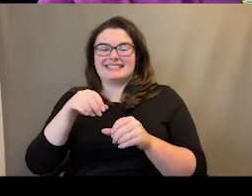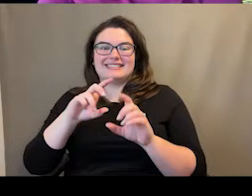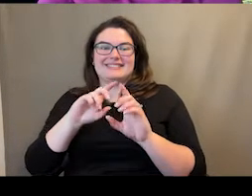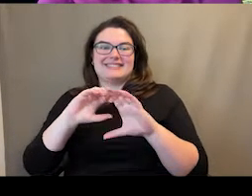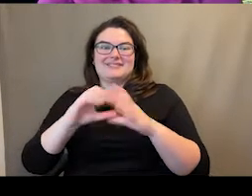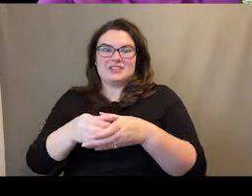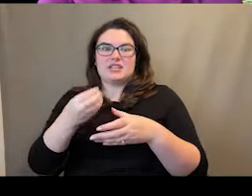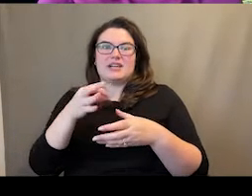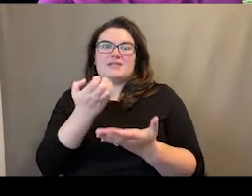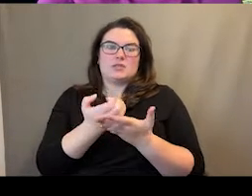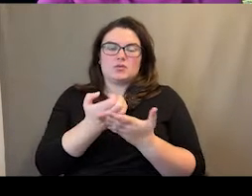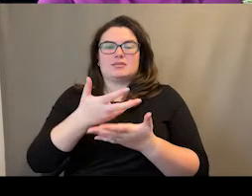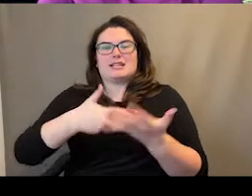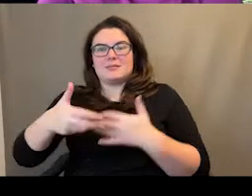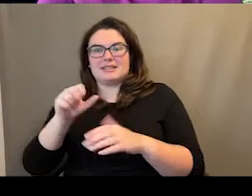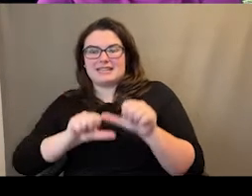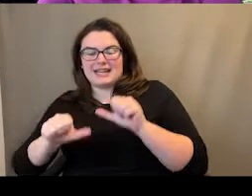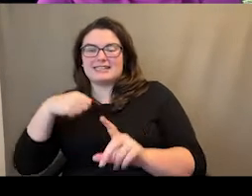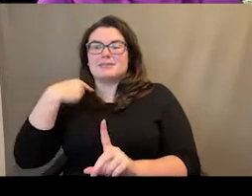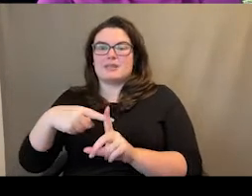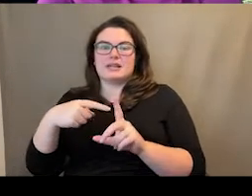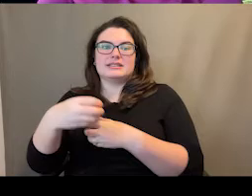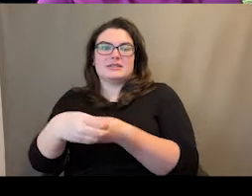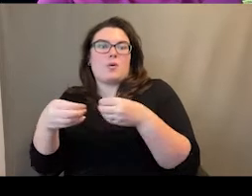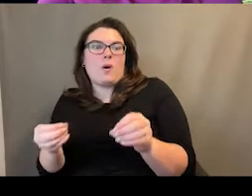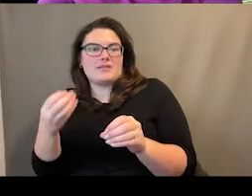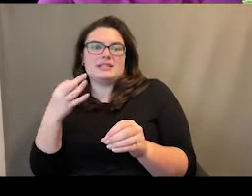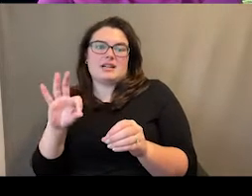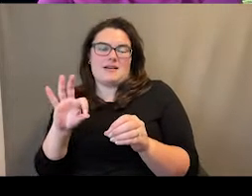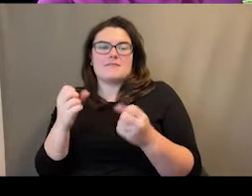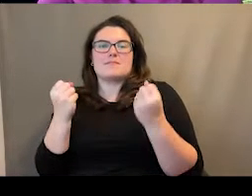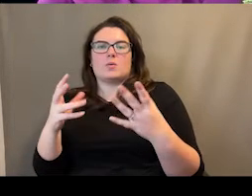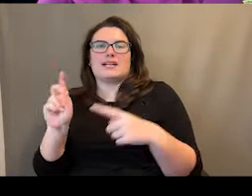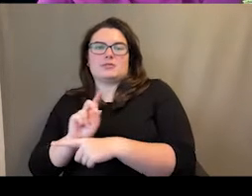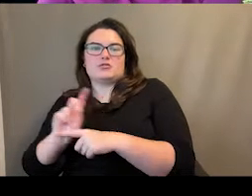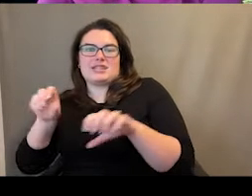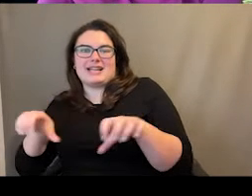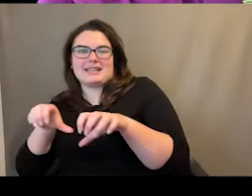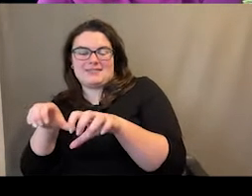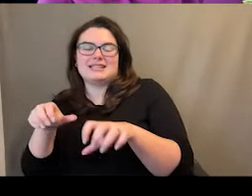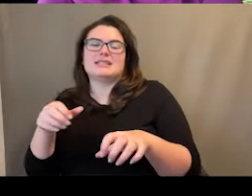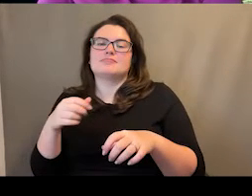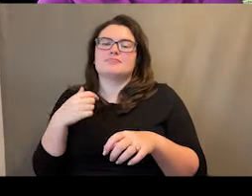as well as the Office of Multidisciplinary Activities are granting entities within the directorate.